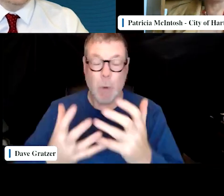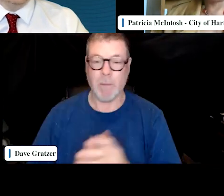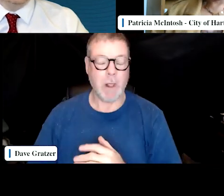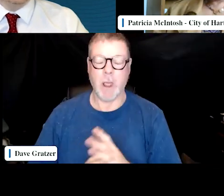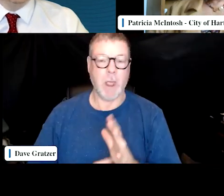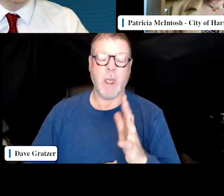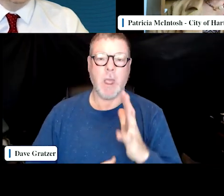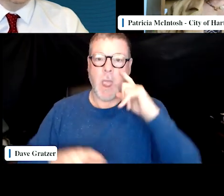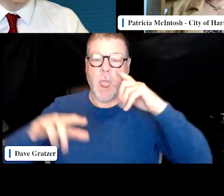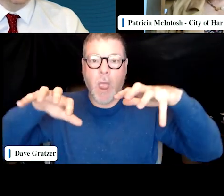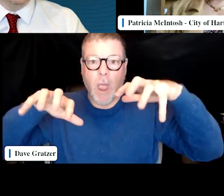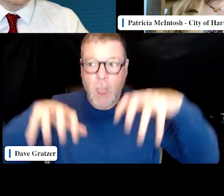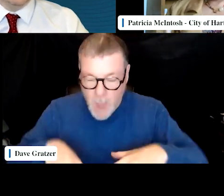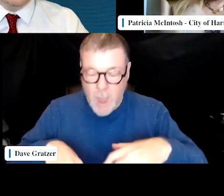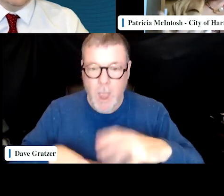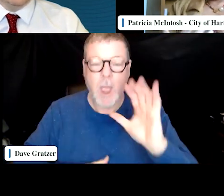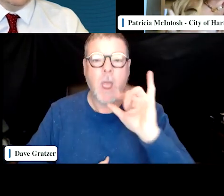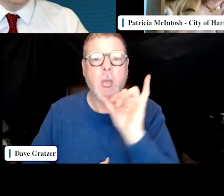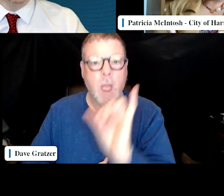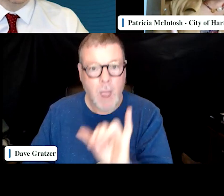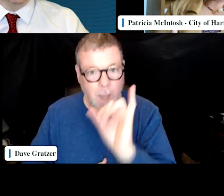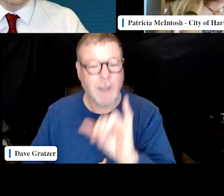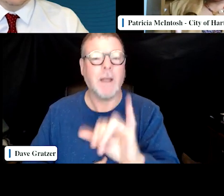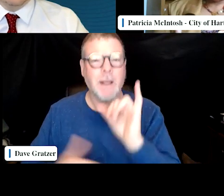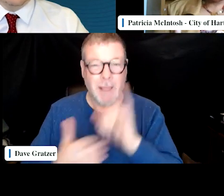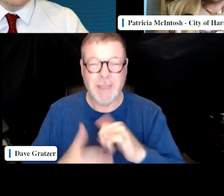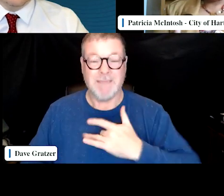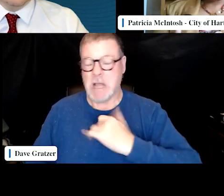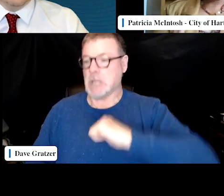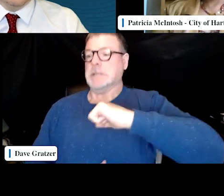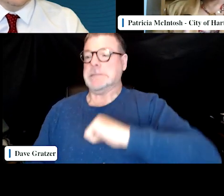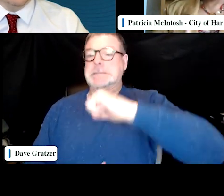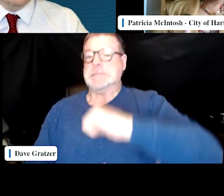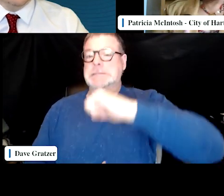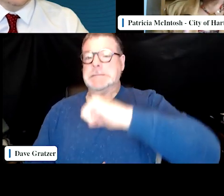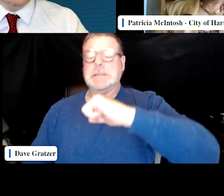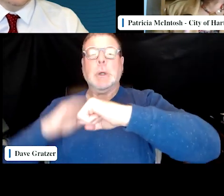of that framing, that arming, that guarded stance of Fire